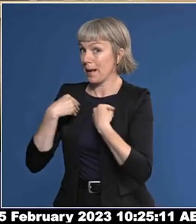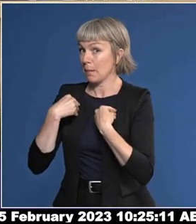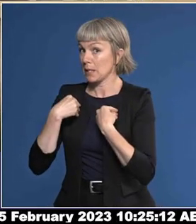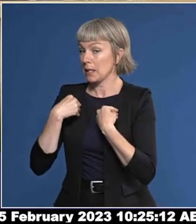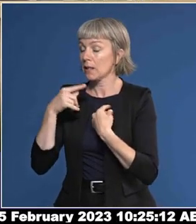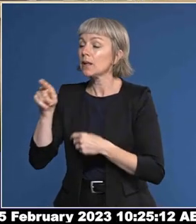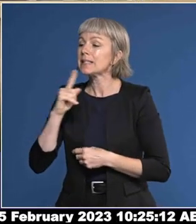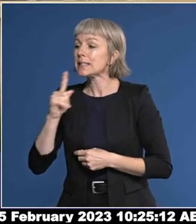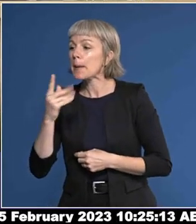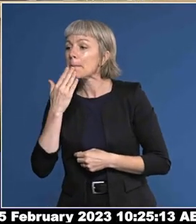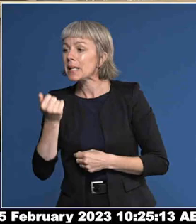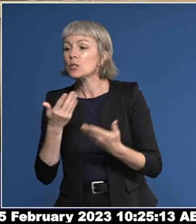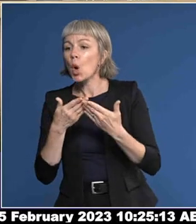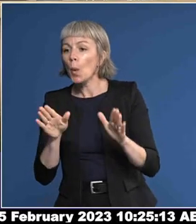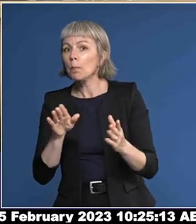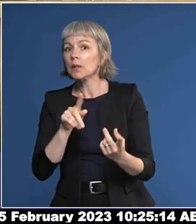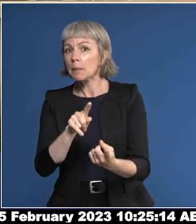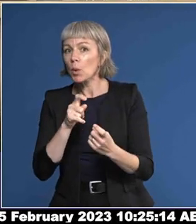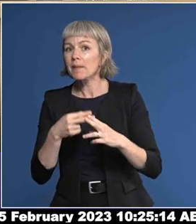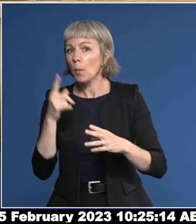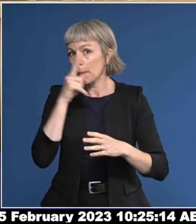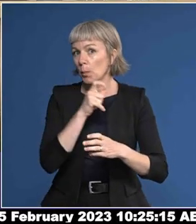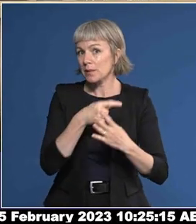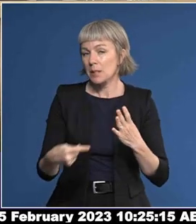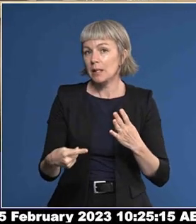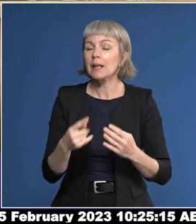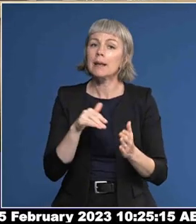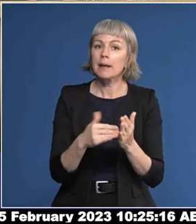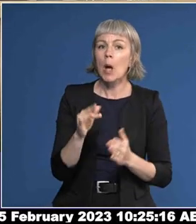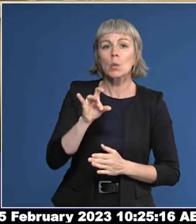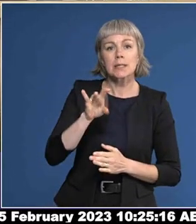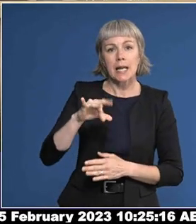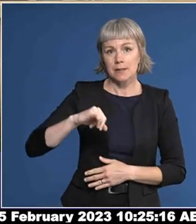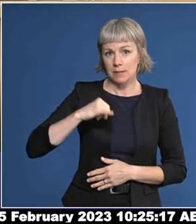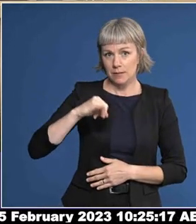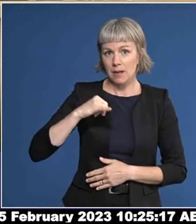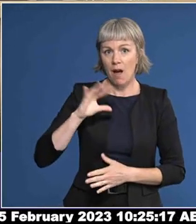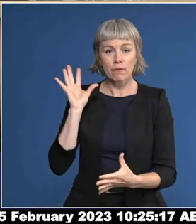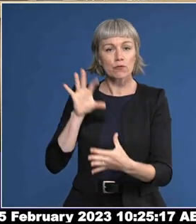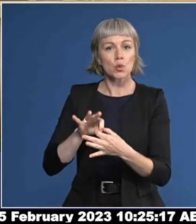employment for people with disability, and we currently have around 10 employees that have joined us over the last 12 months in our head office environment.